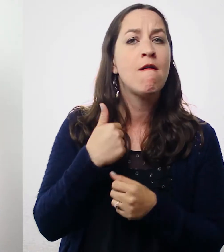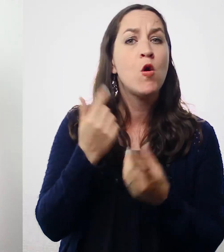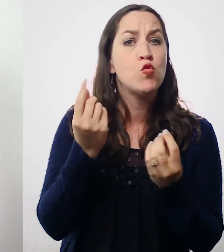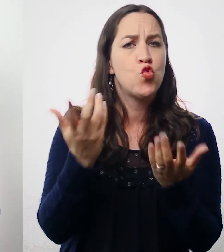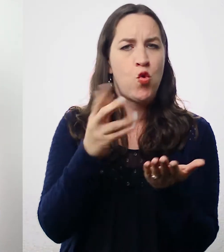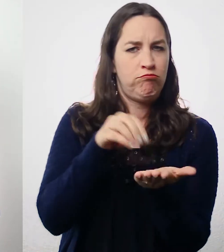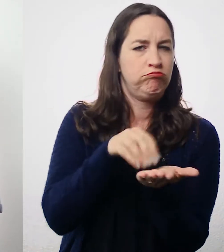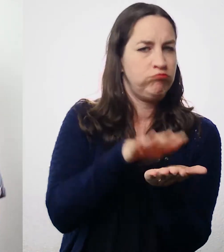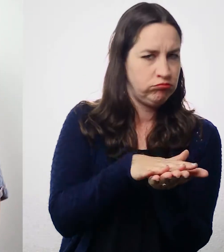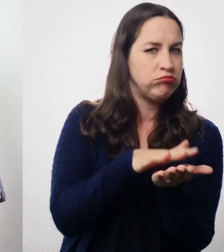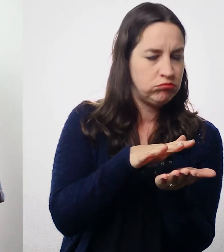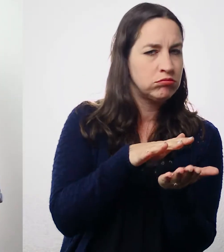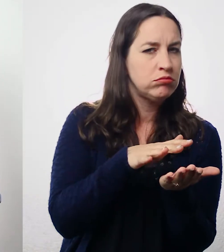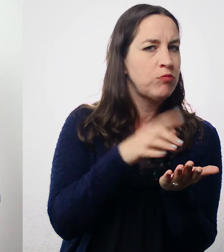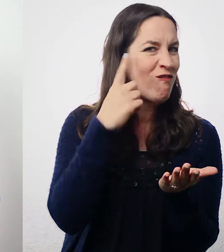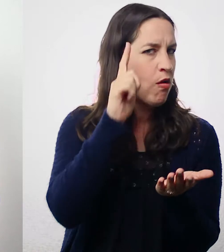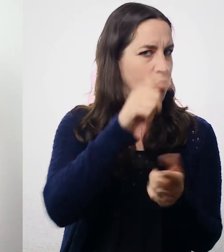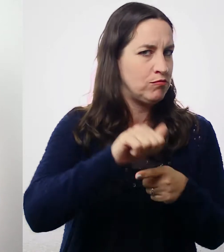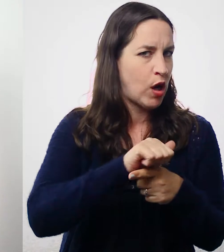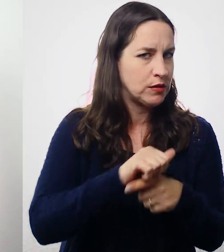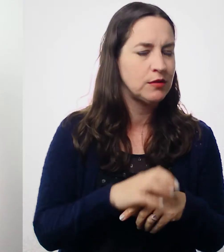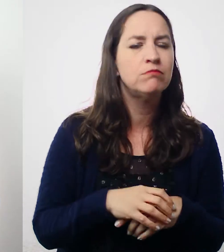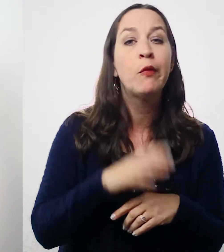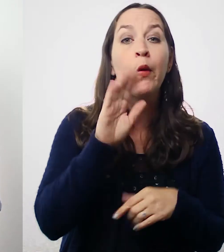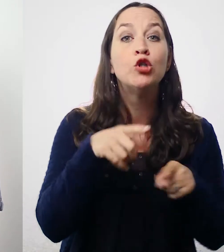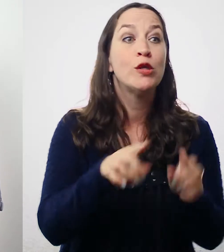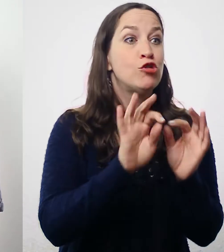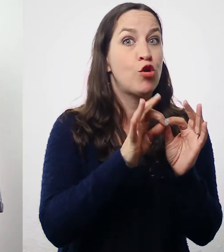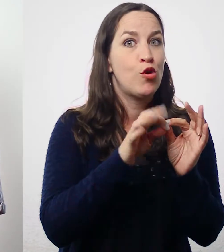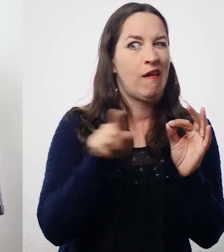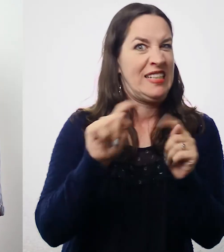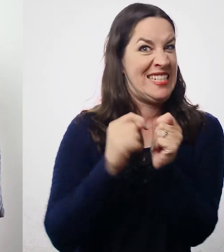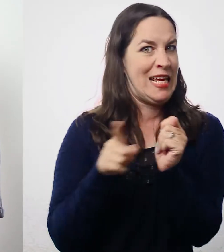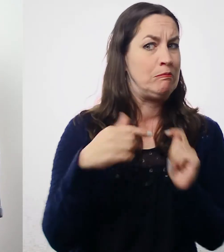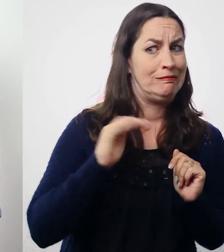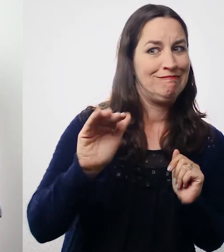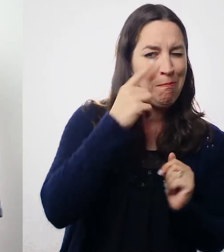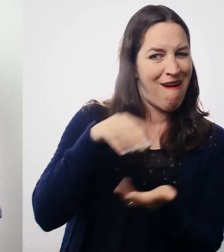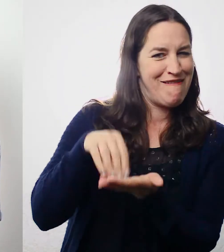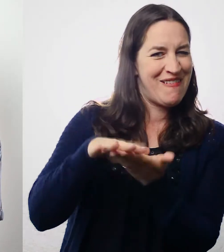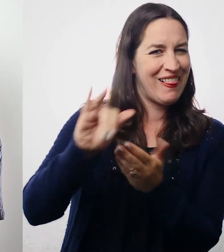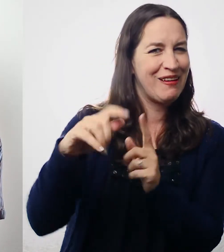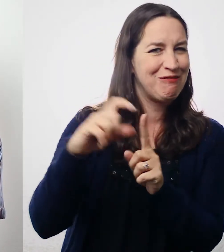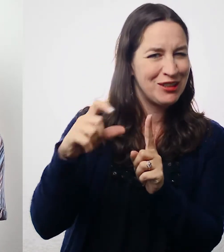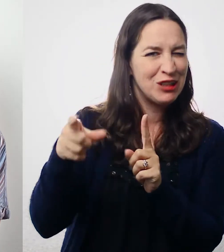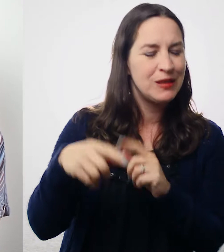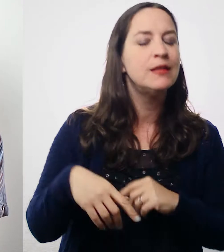about it. If I'm working with the team and I can't notate it sometimes I'll communicate with them that I want them to put it down on paper so that I can